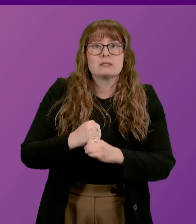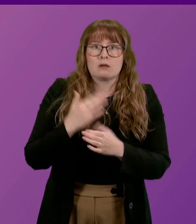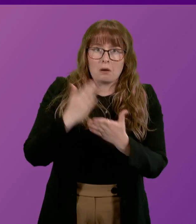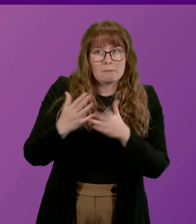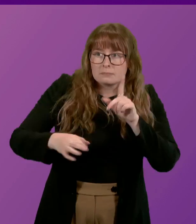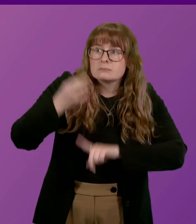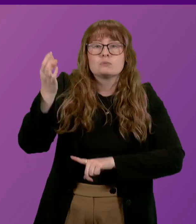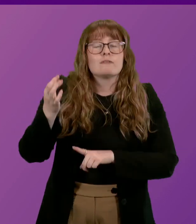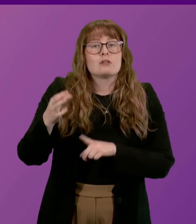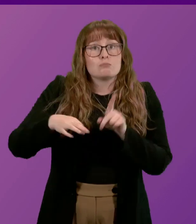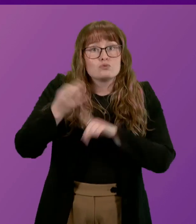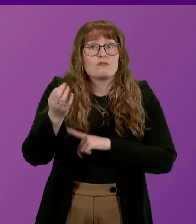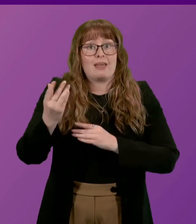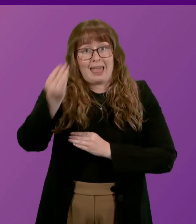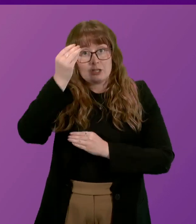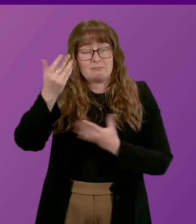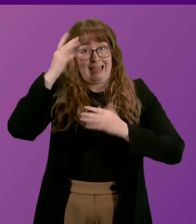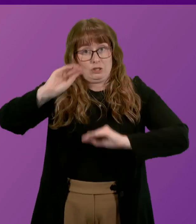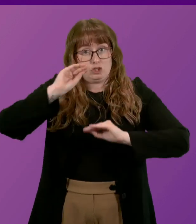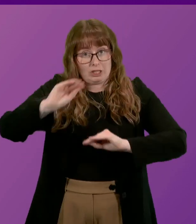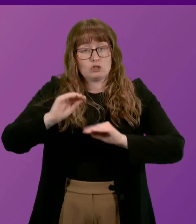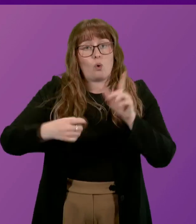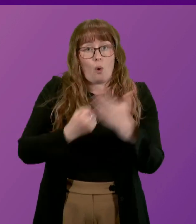enhance the educational opportunities of children and young people in Scotland.